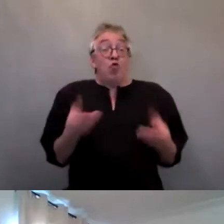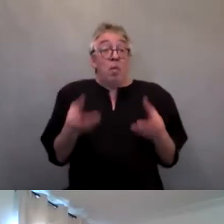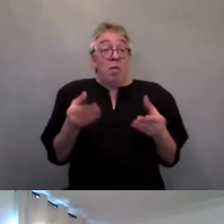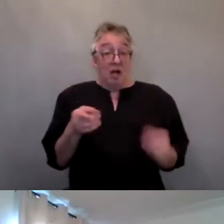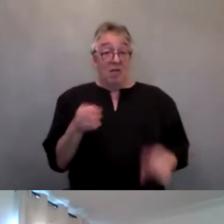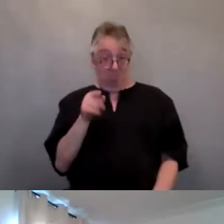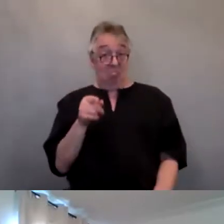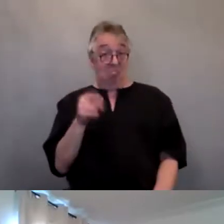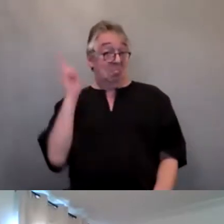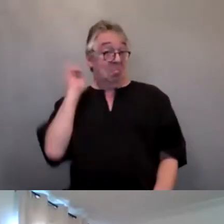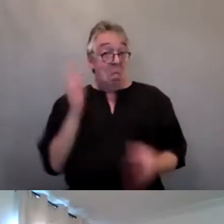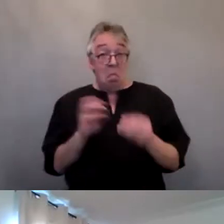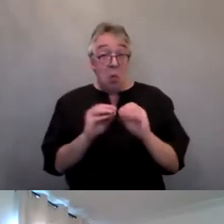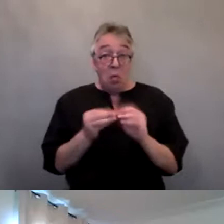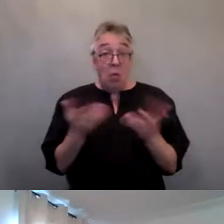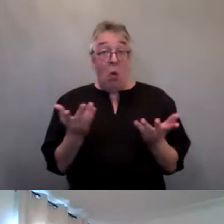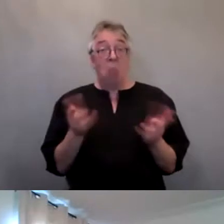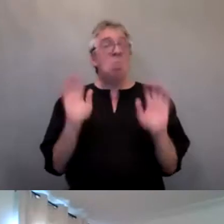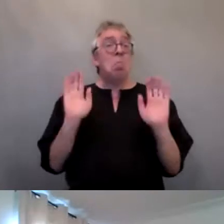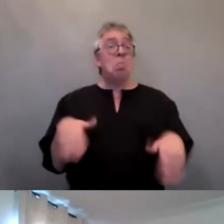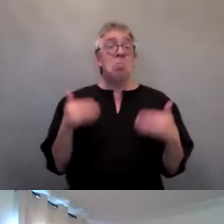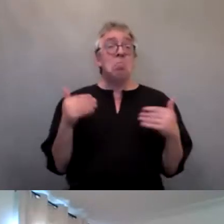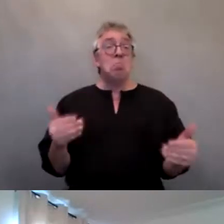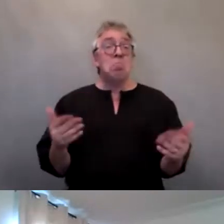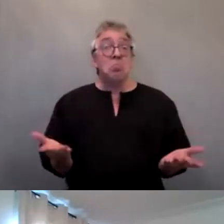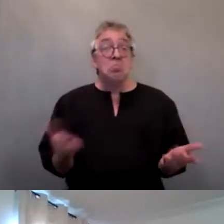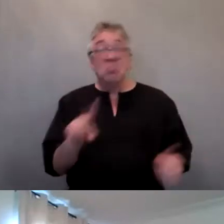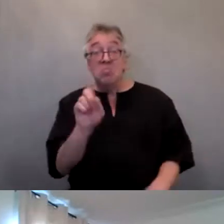I think the problem is the high humidity in the sauna. Is this a